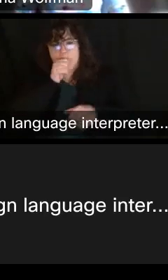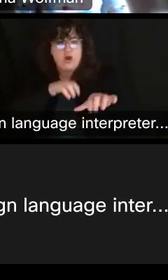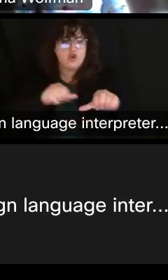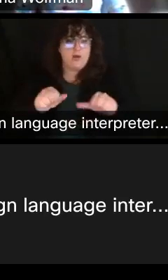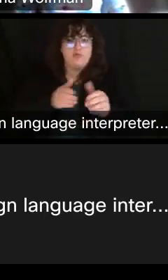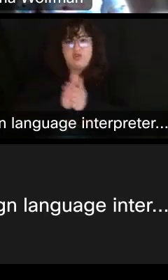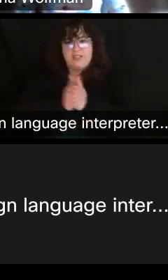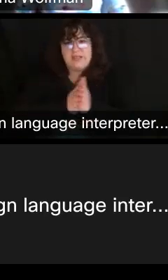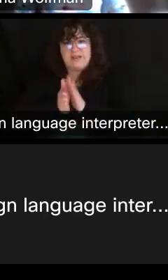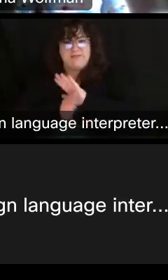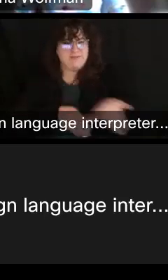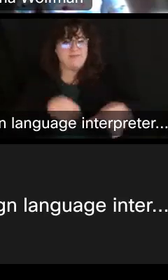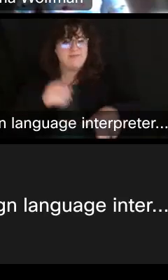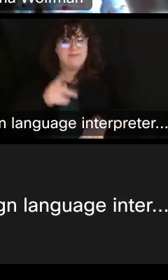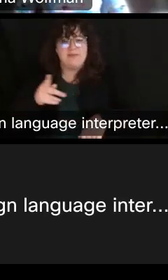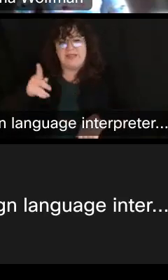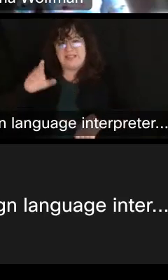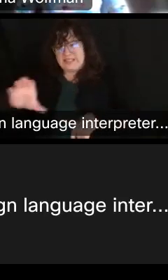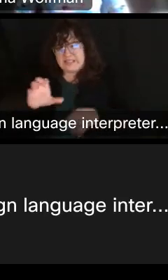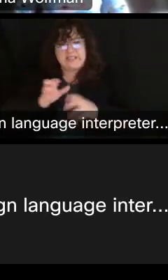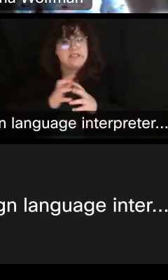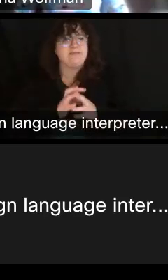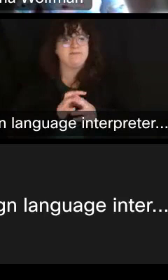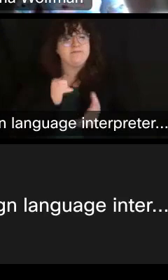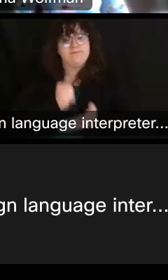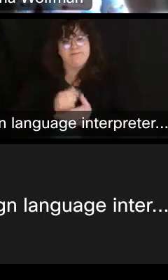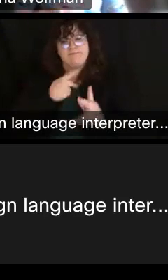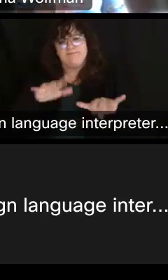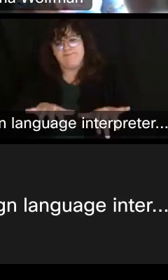to children under the guardianship of the commissioner or tribal guardianship. Can